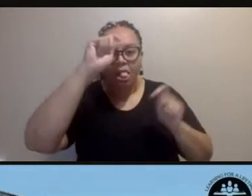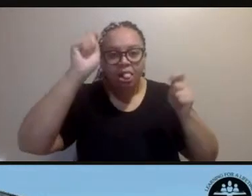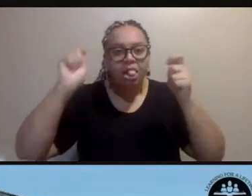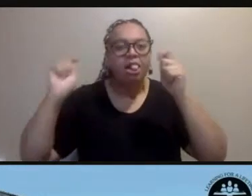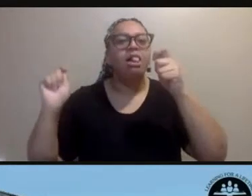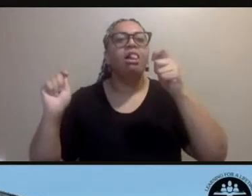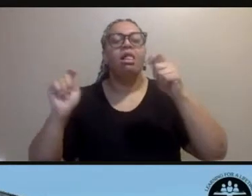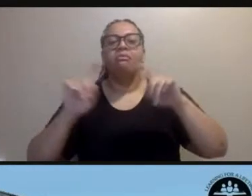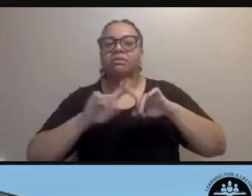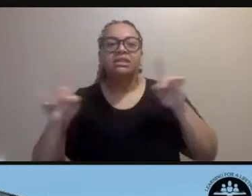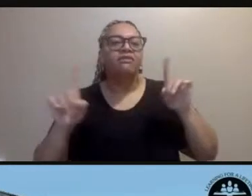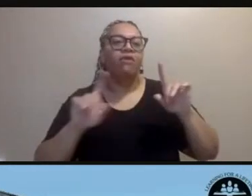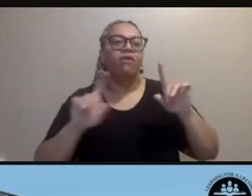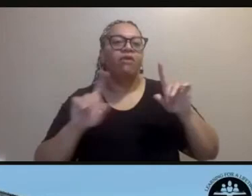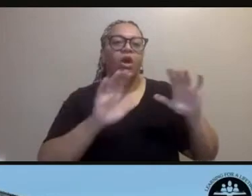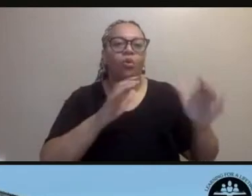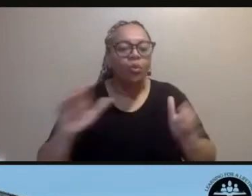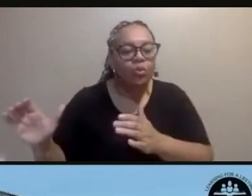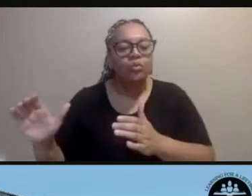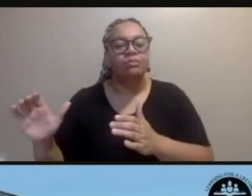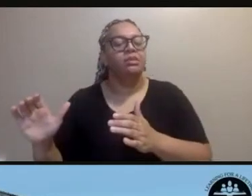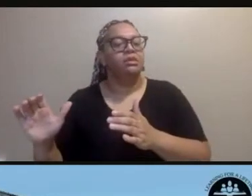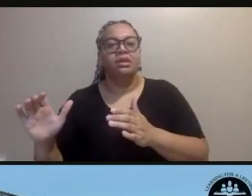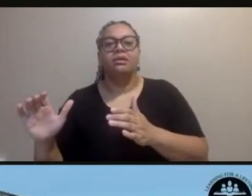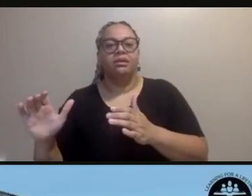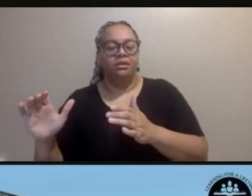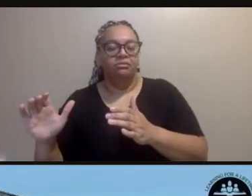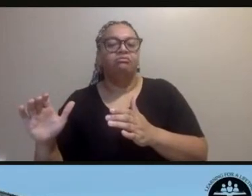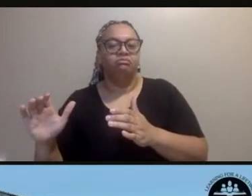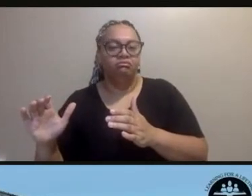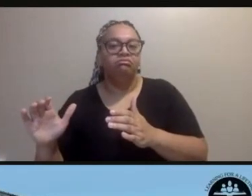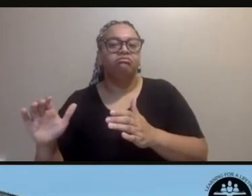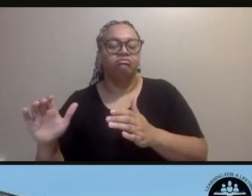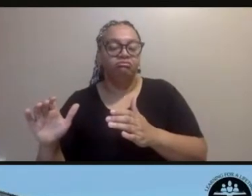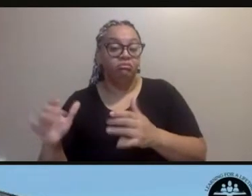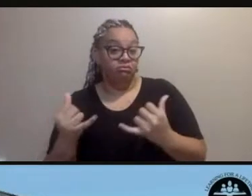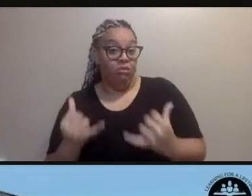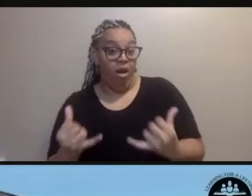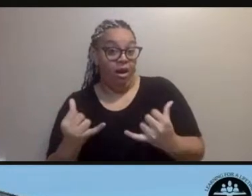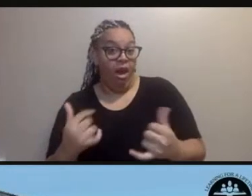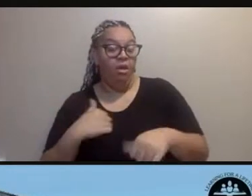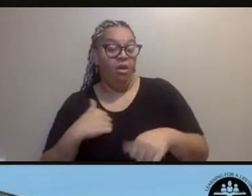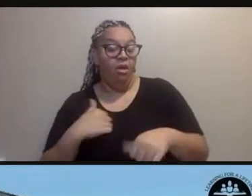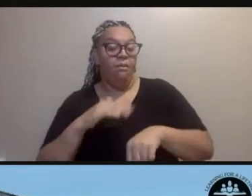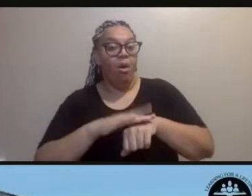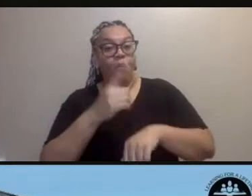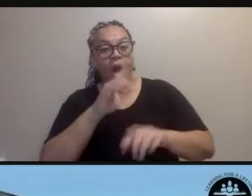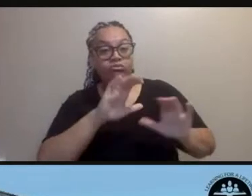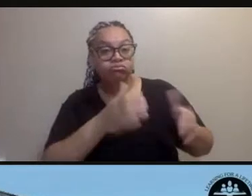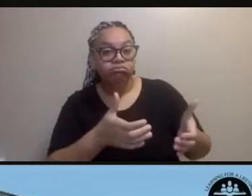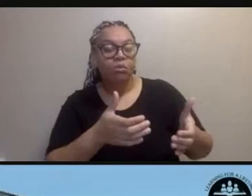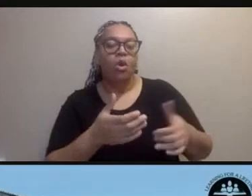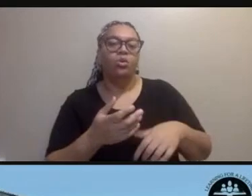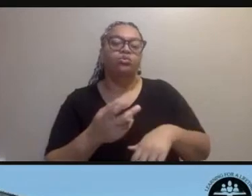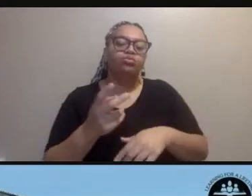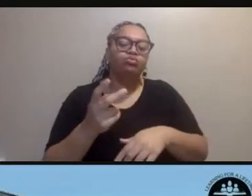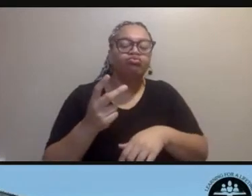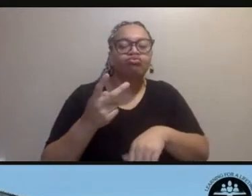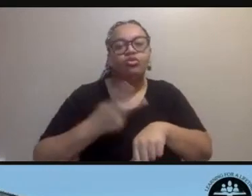DIFFERENT TEAMS OR THOROUGHLY